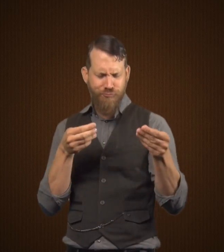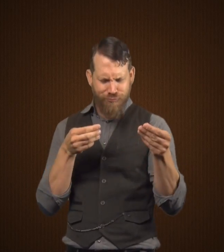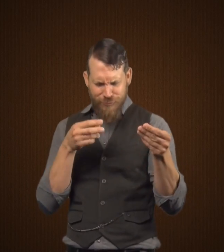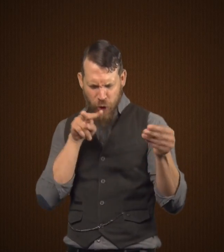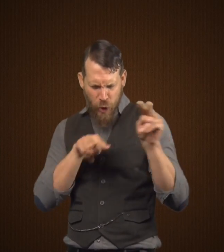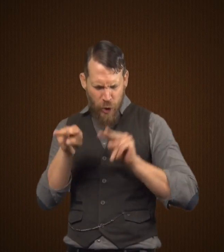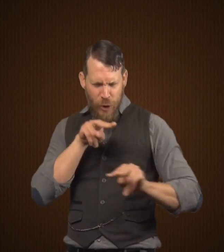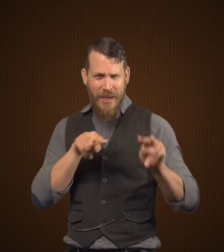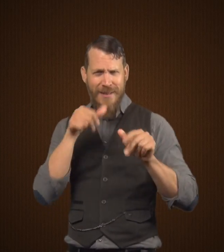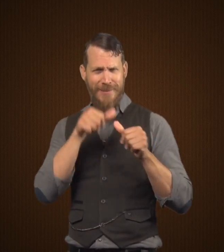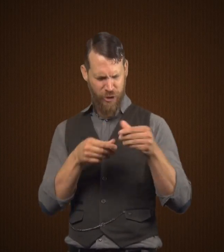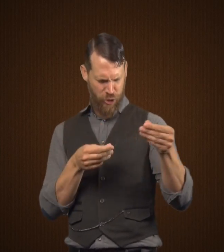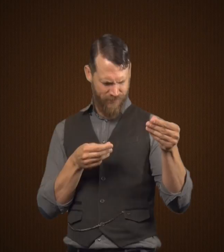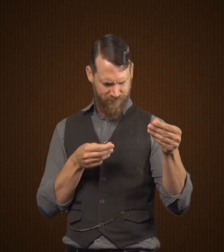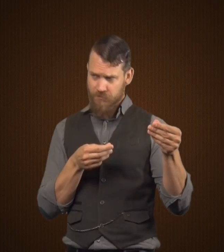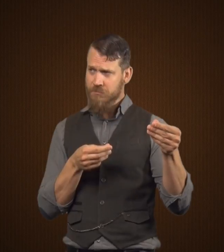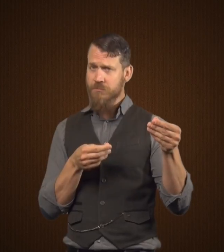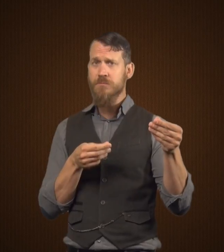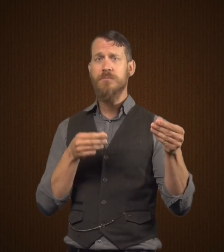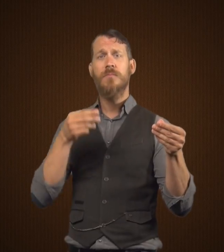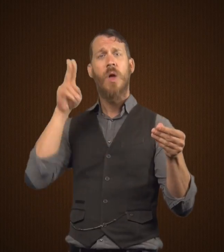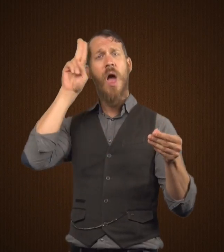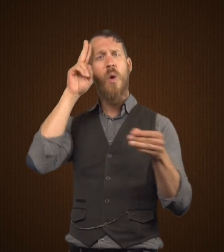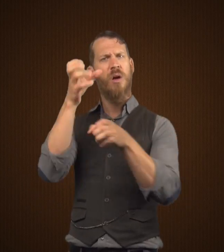They sit and look at Mr. Hyde's letter.